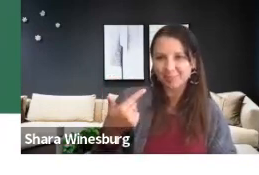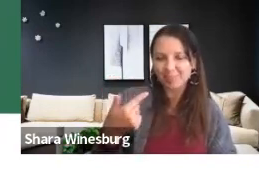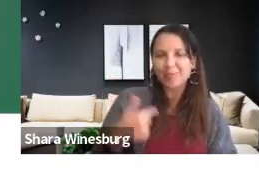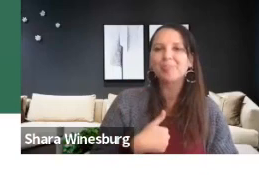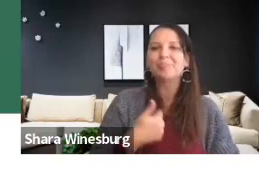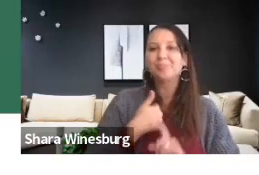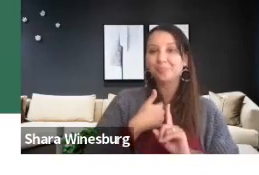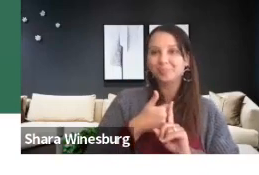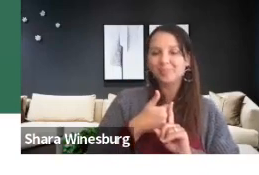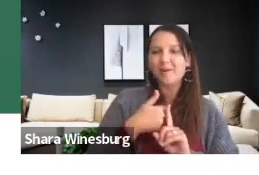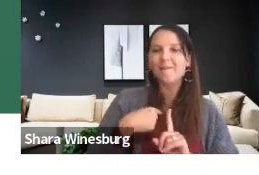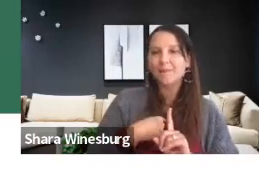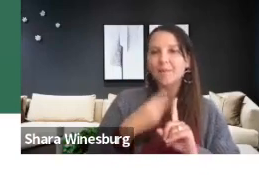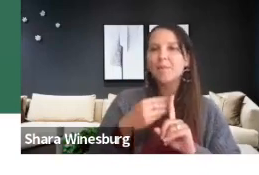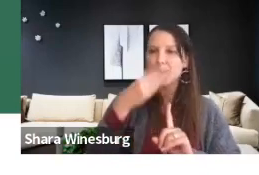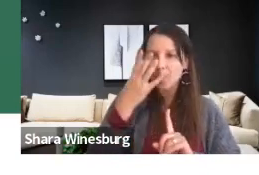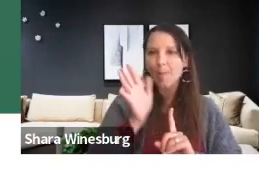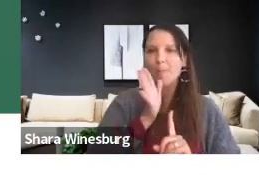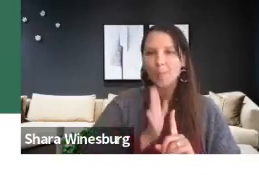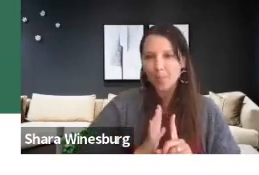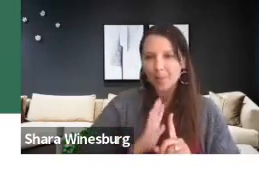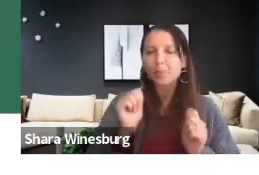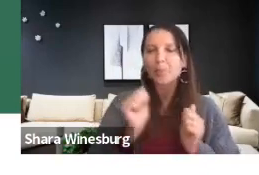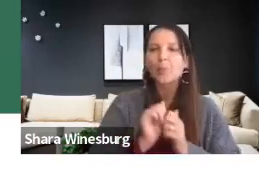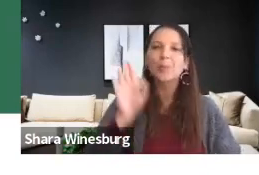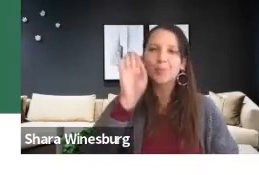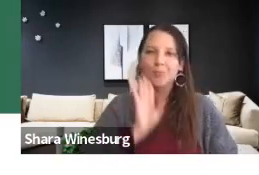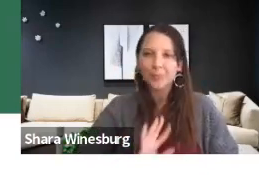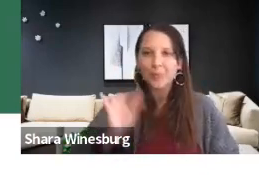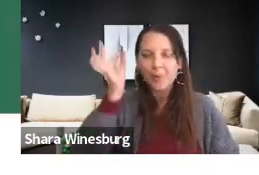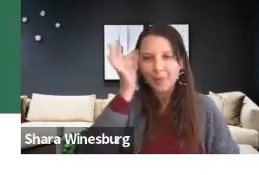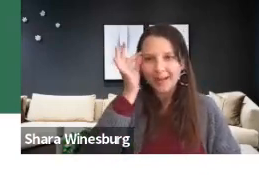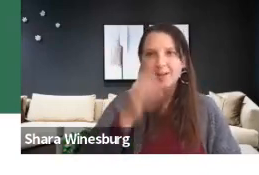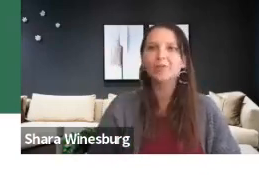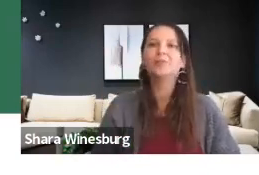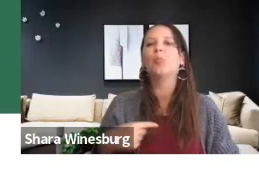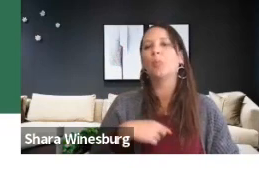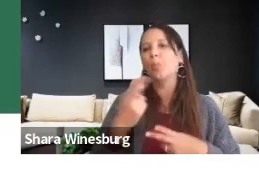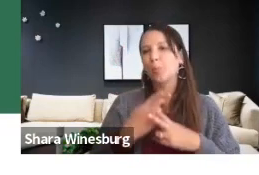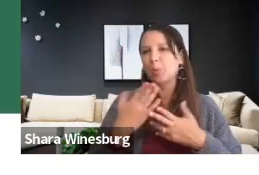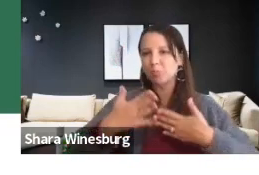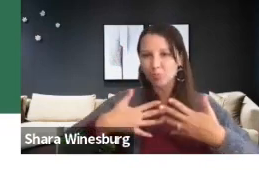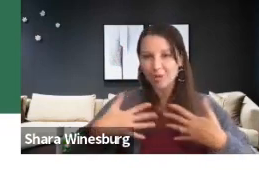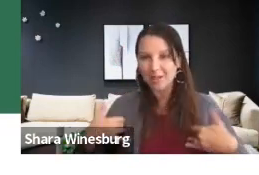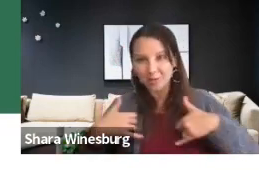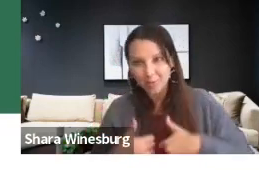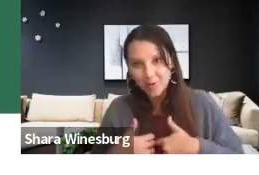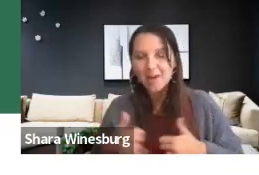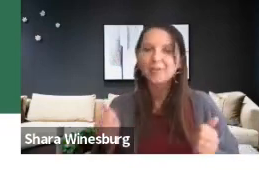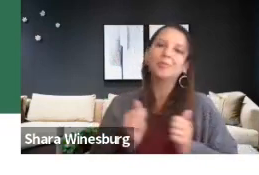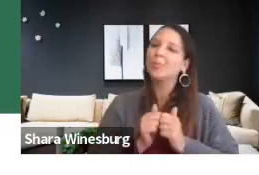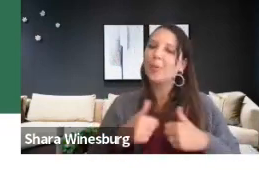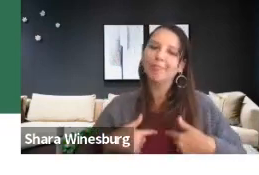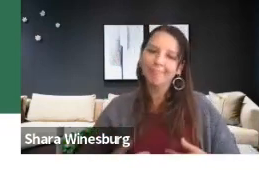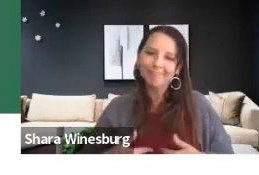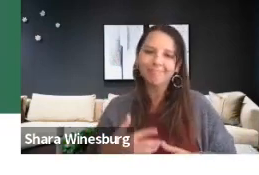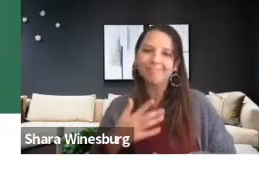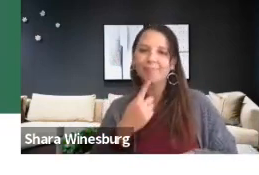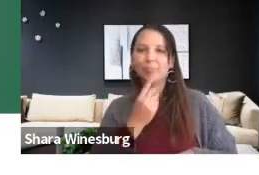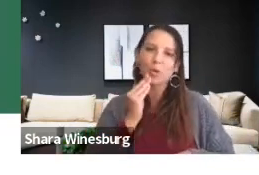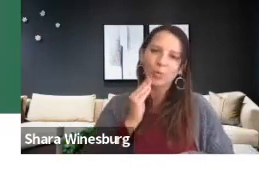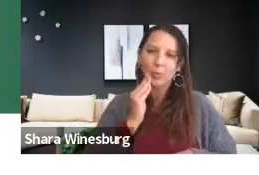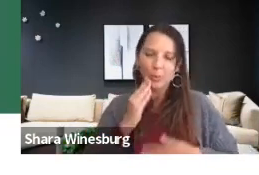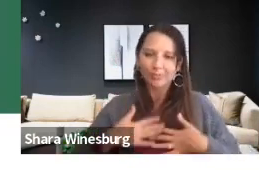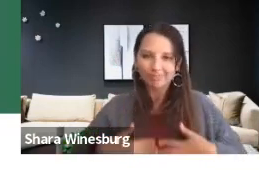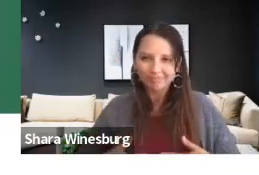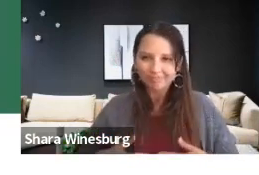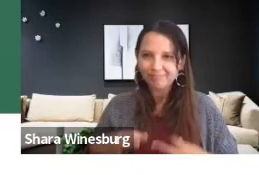I am a white female with brown hair, and I'm wearing a gray sweater with